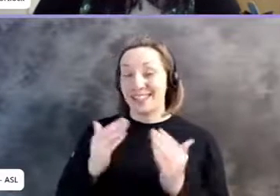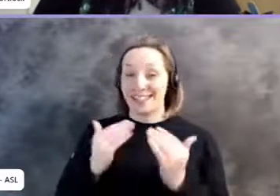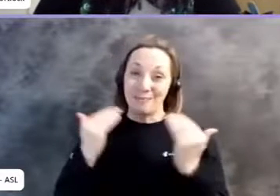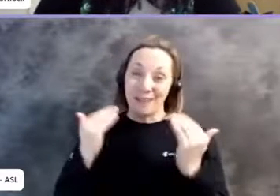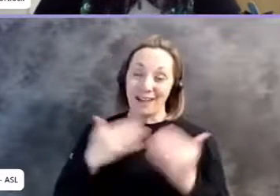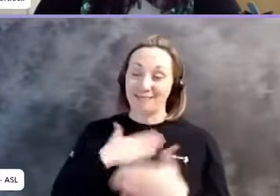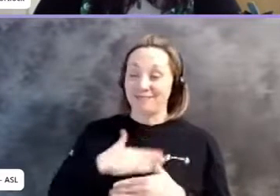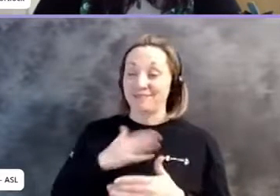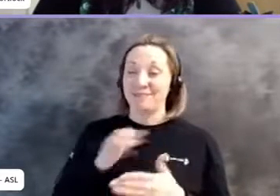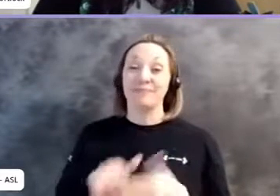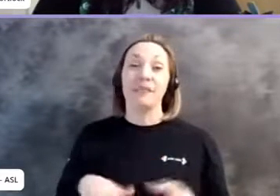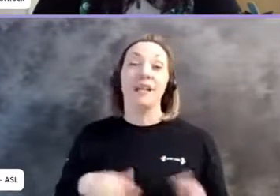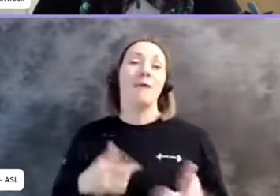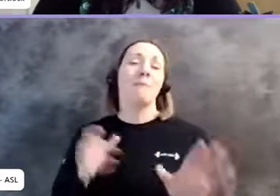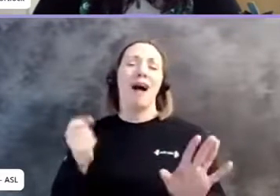[GREG] Thank you. I see Arpitha smiling.